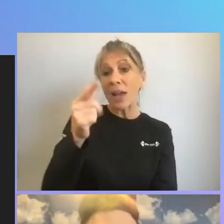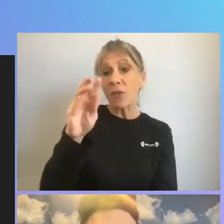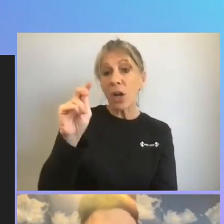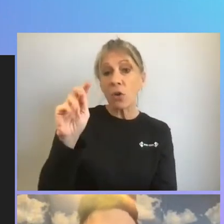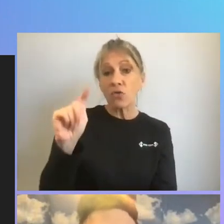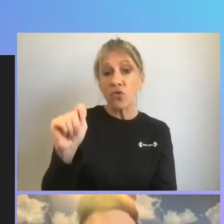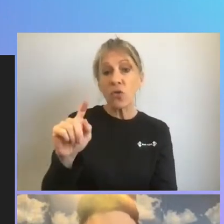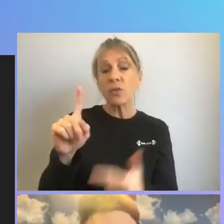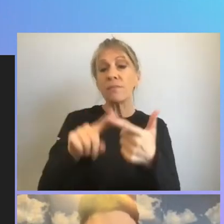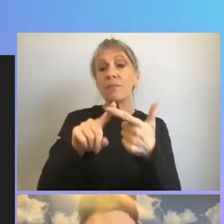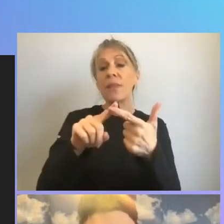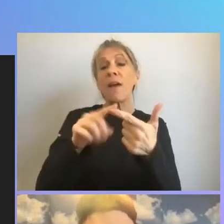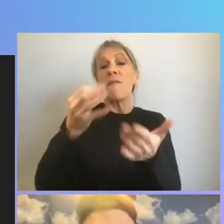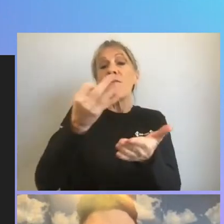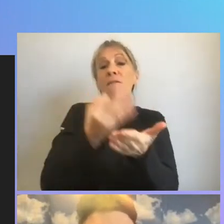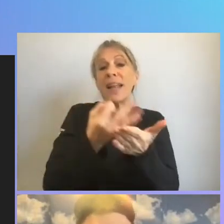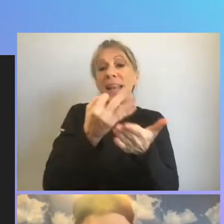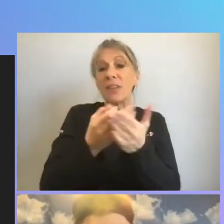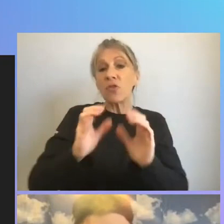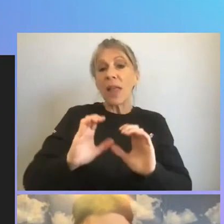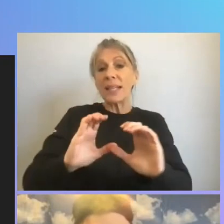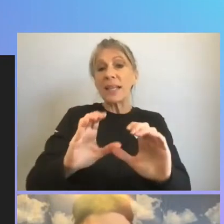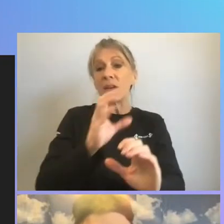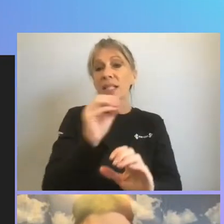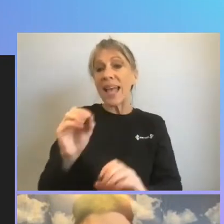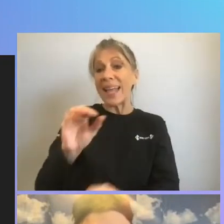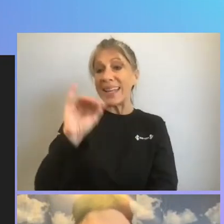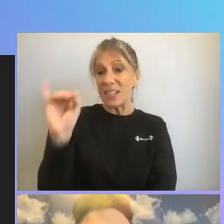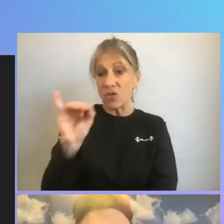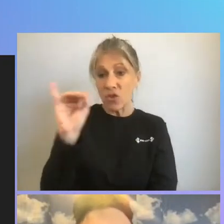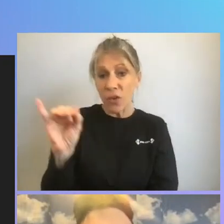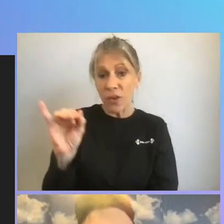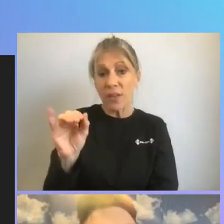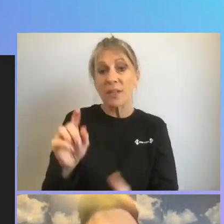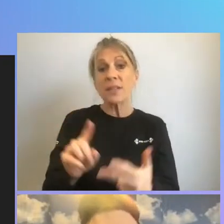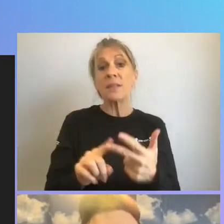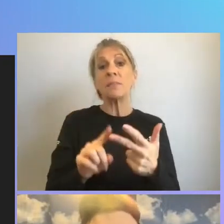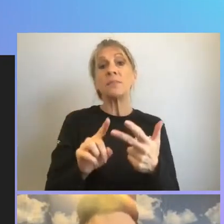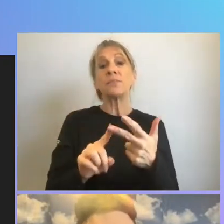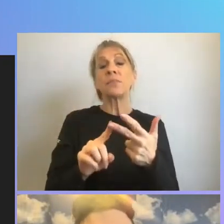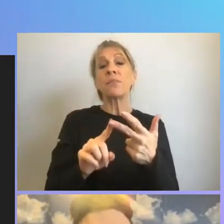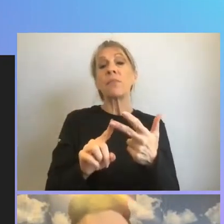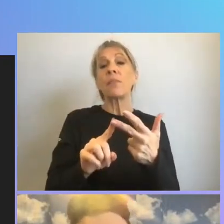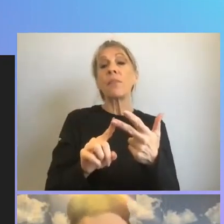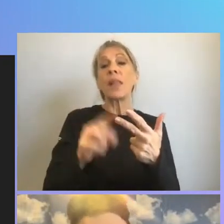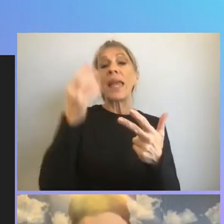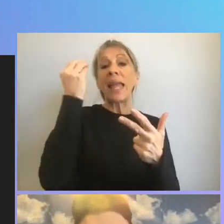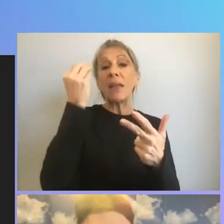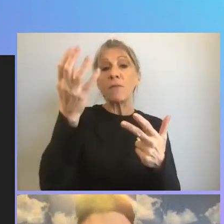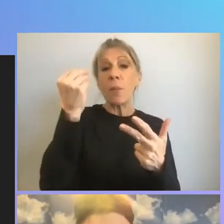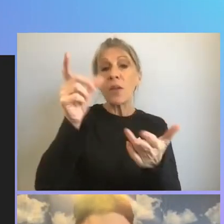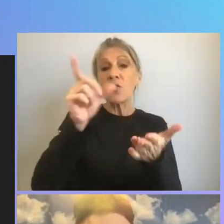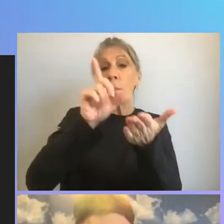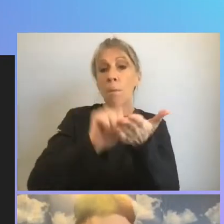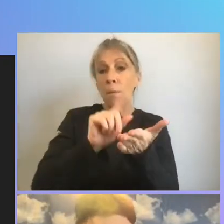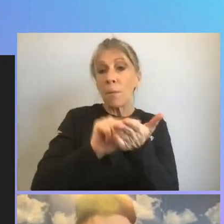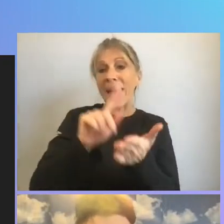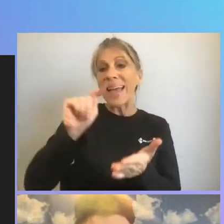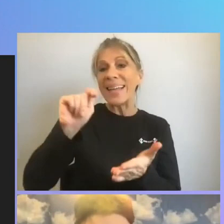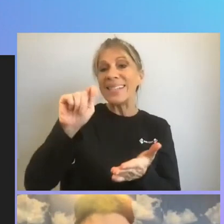one is financial activities and insurance. The third is information publishing and